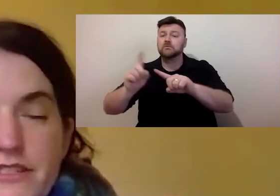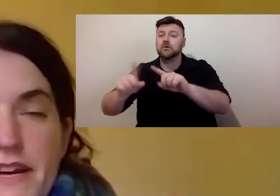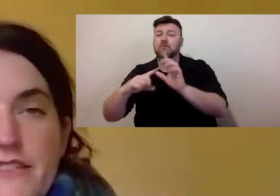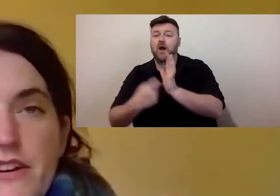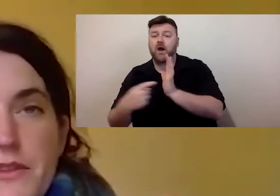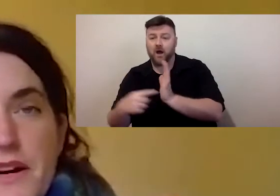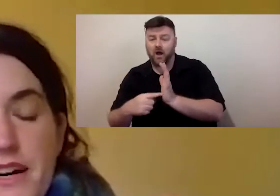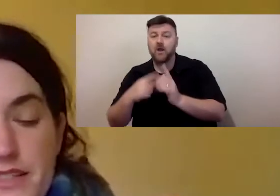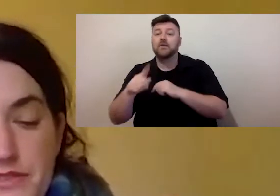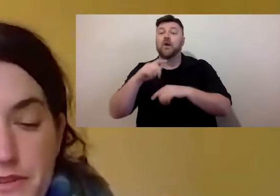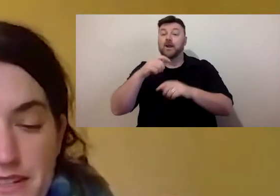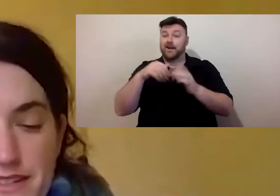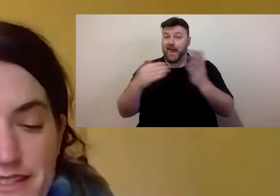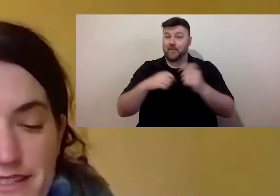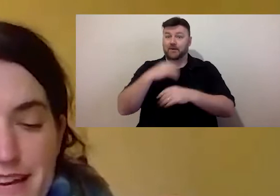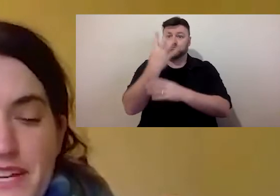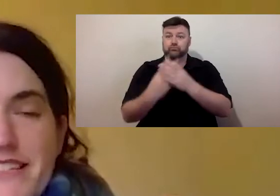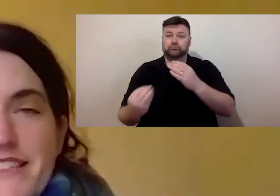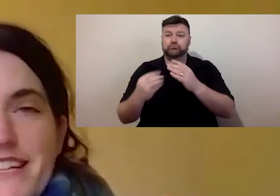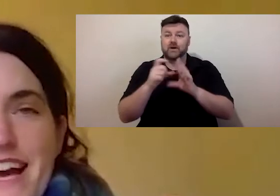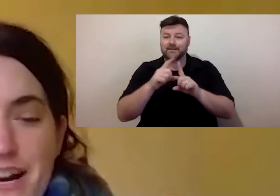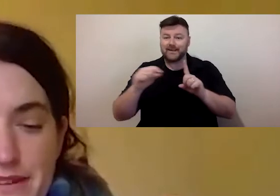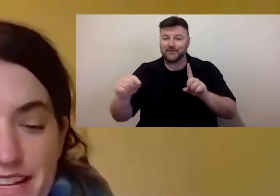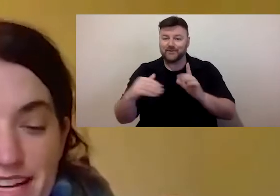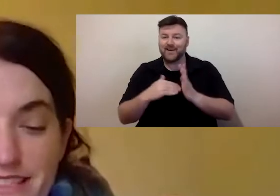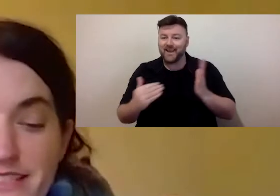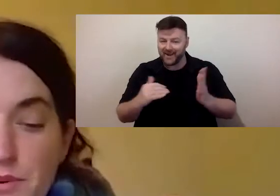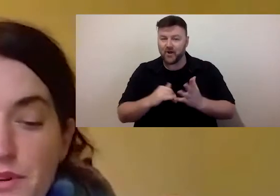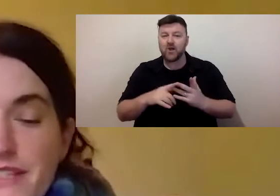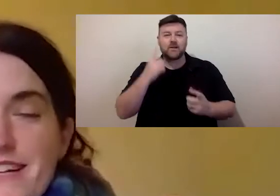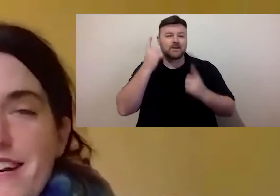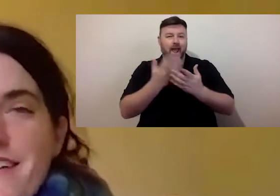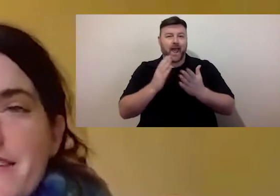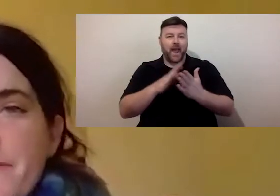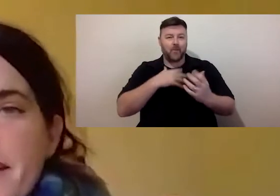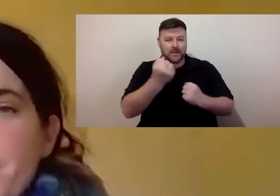digital space over the past few months, and we consider how we can support and encourage meaningful connections.